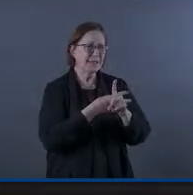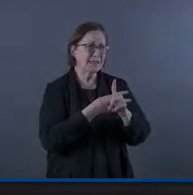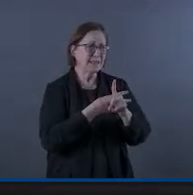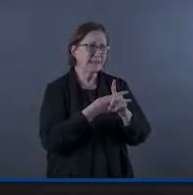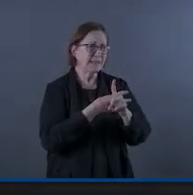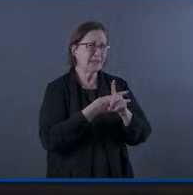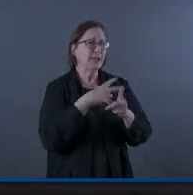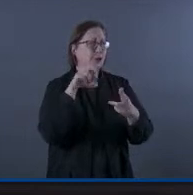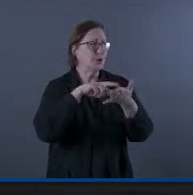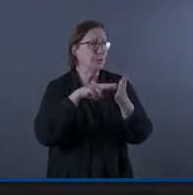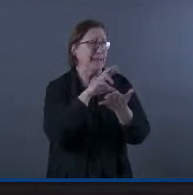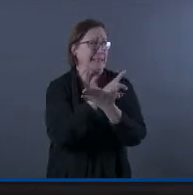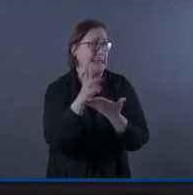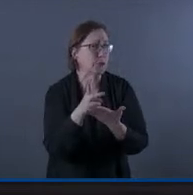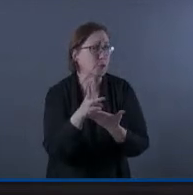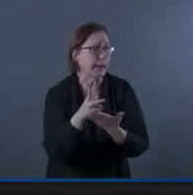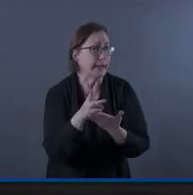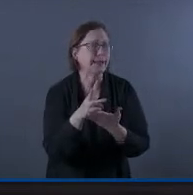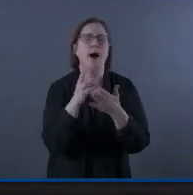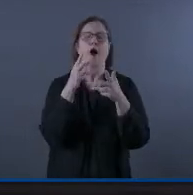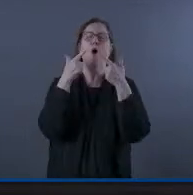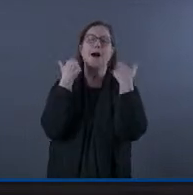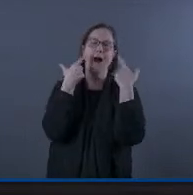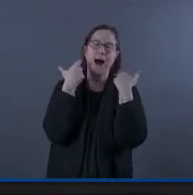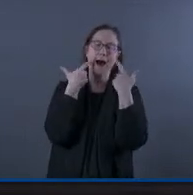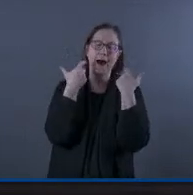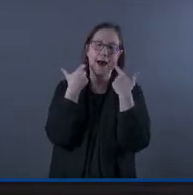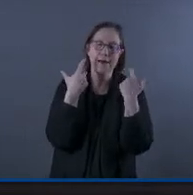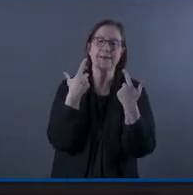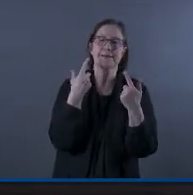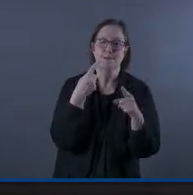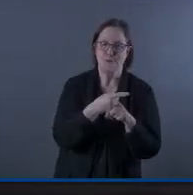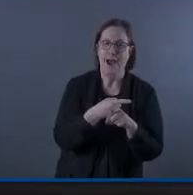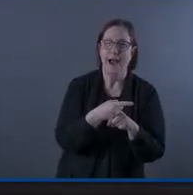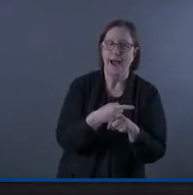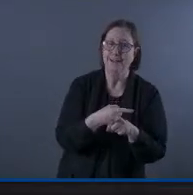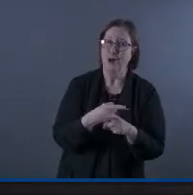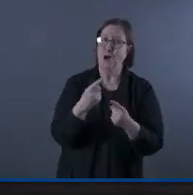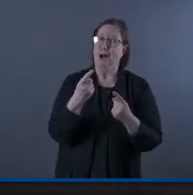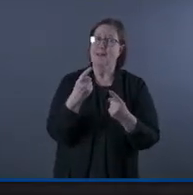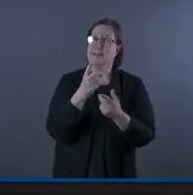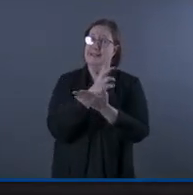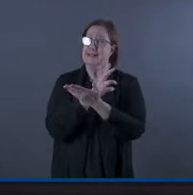No, I know, but for those waiting, six months is a big difference, six weeks.